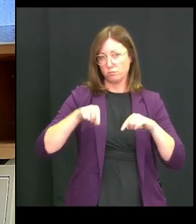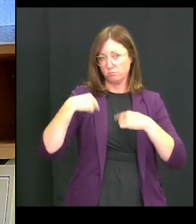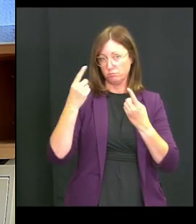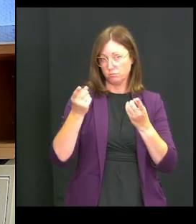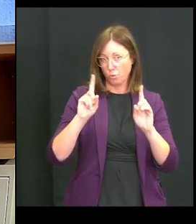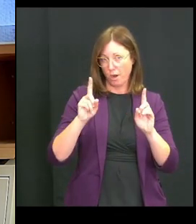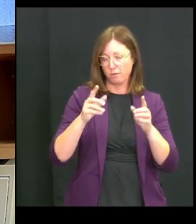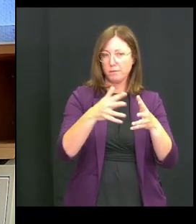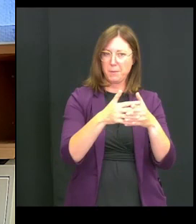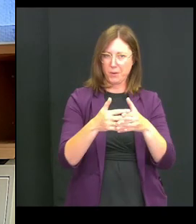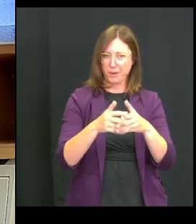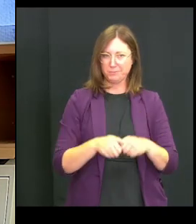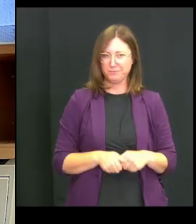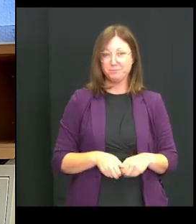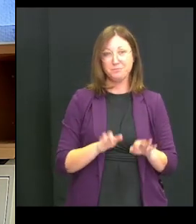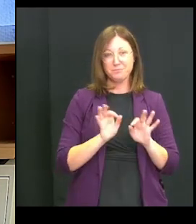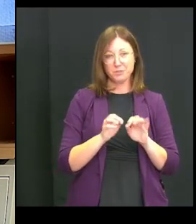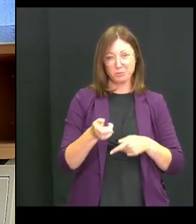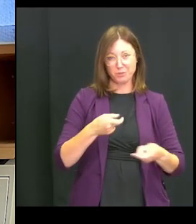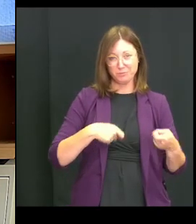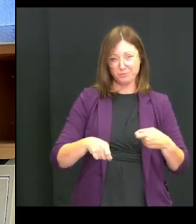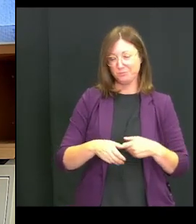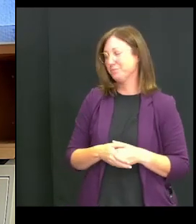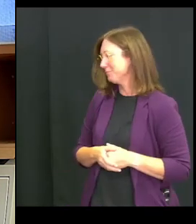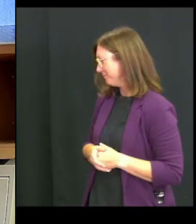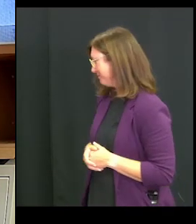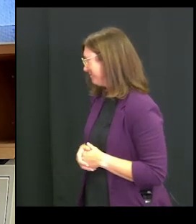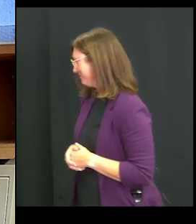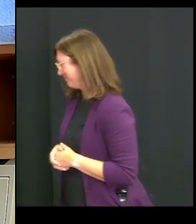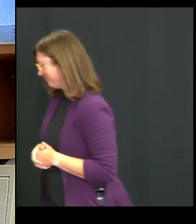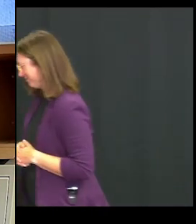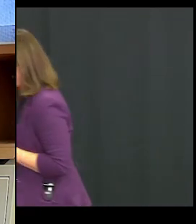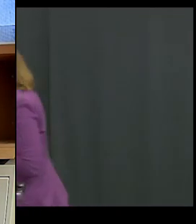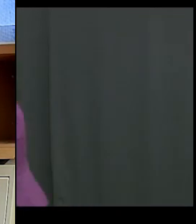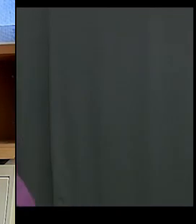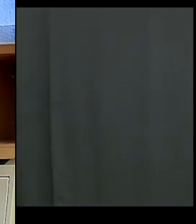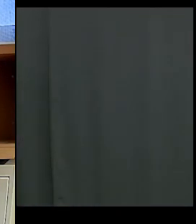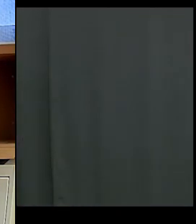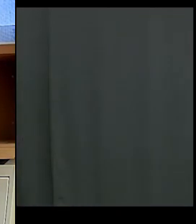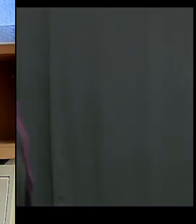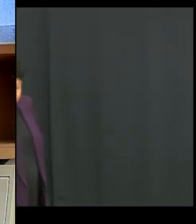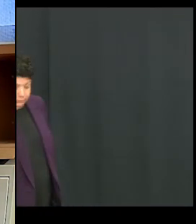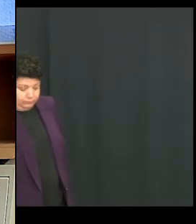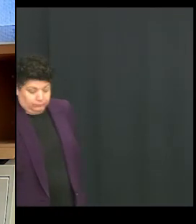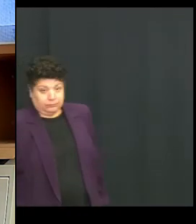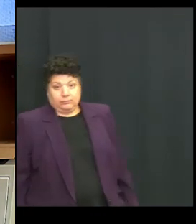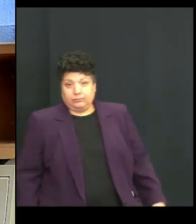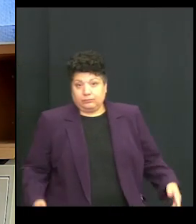One concern that's been raised about polarization is that it may lead to social alienation.